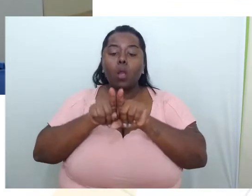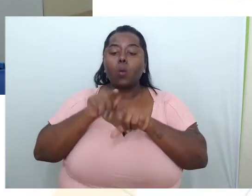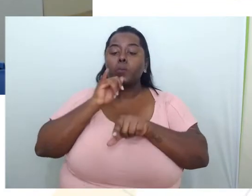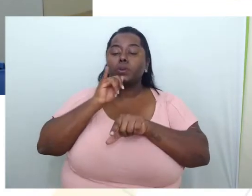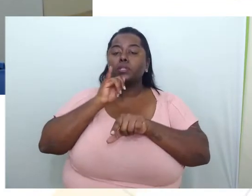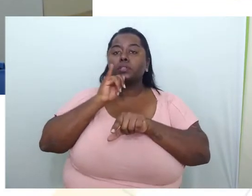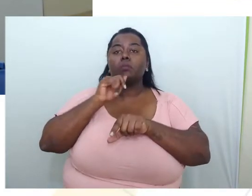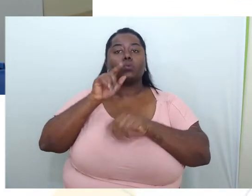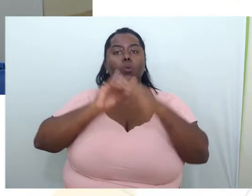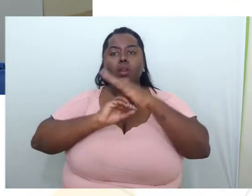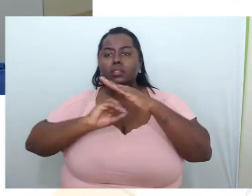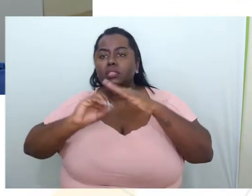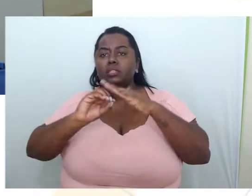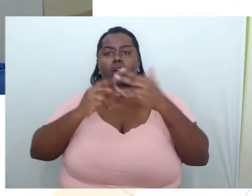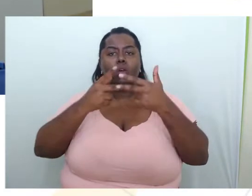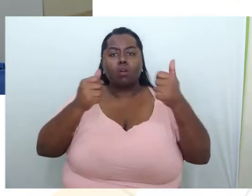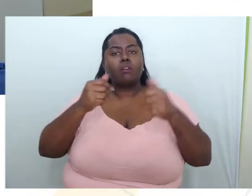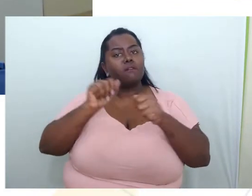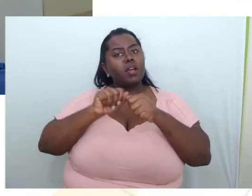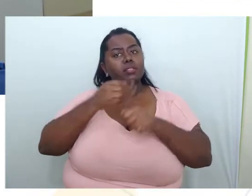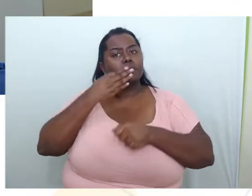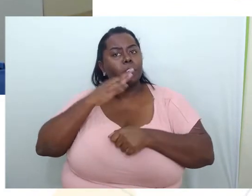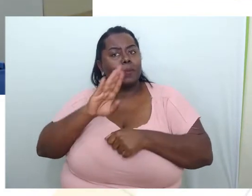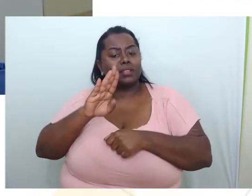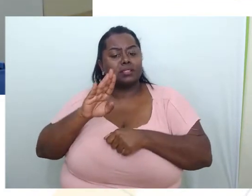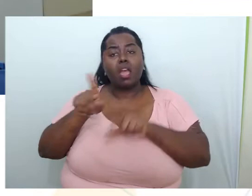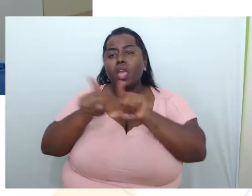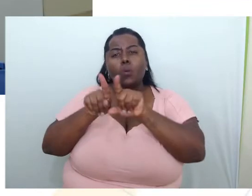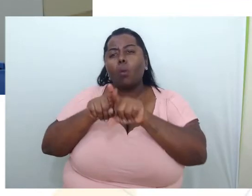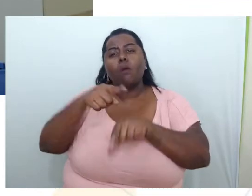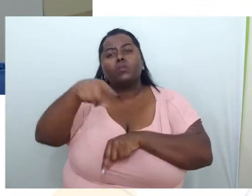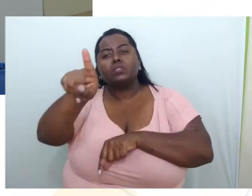as an organization we have made promises this is not very different from going to